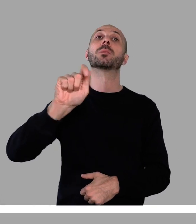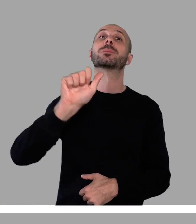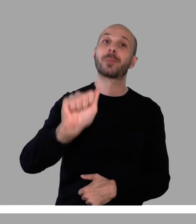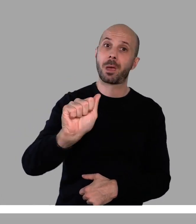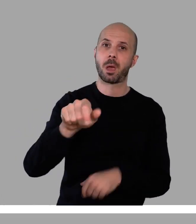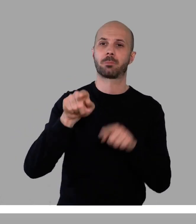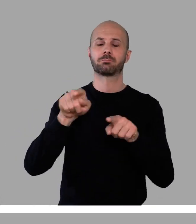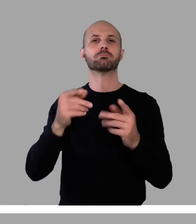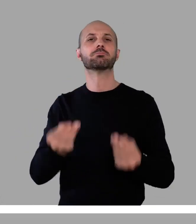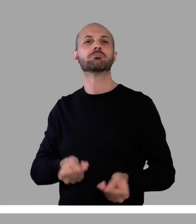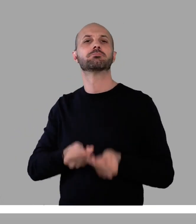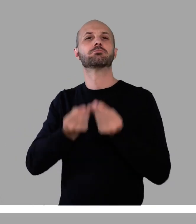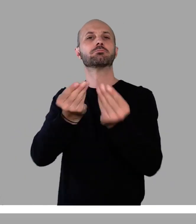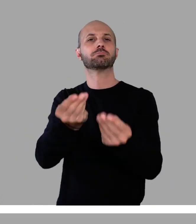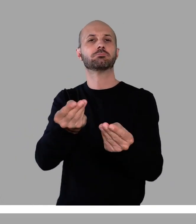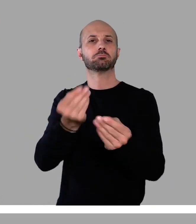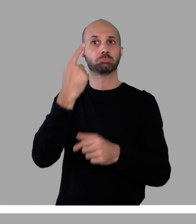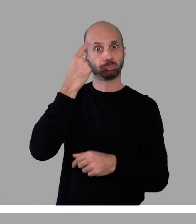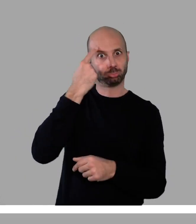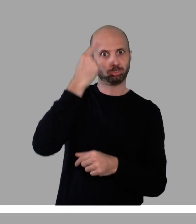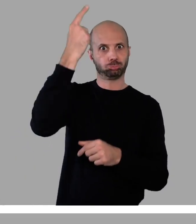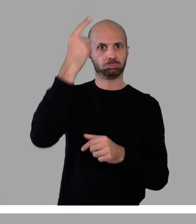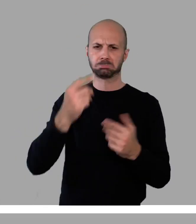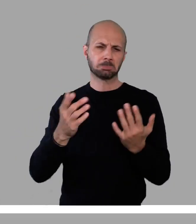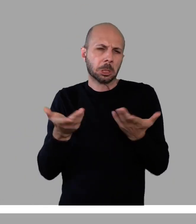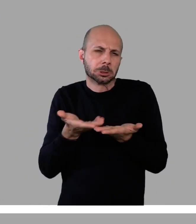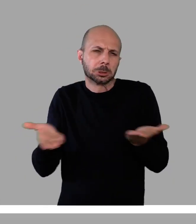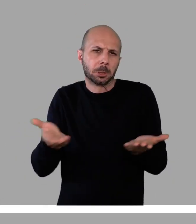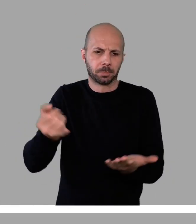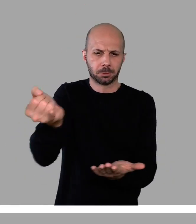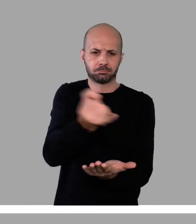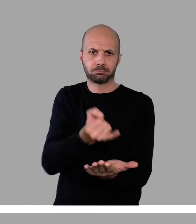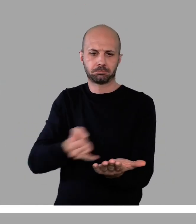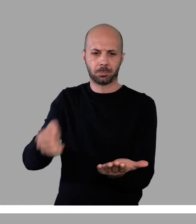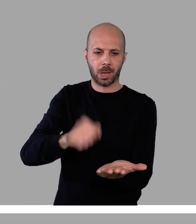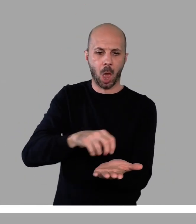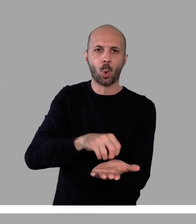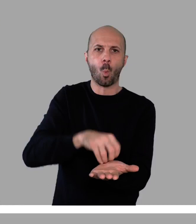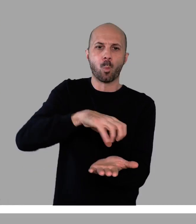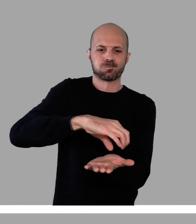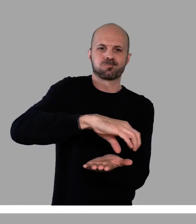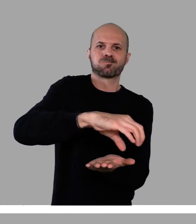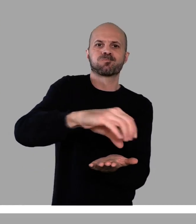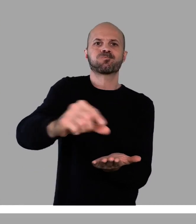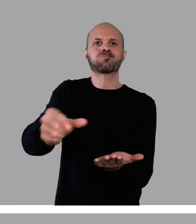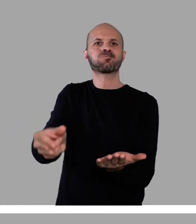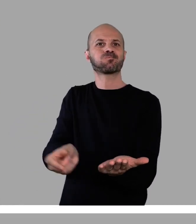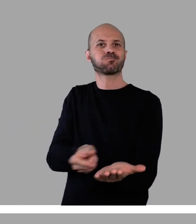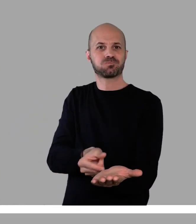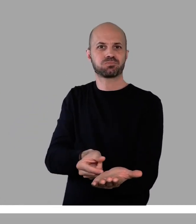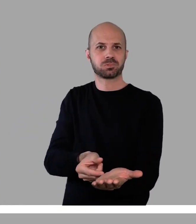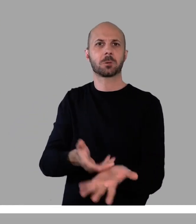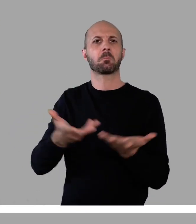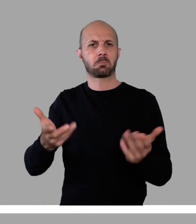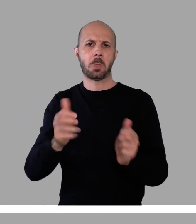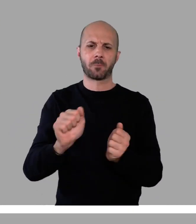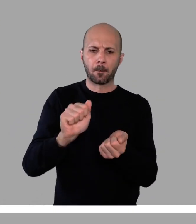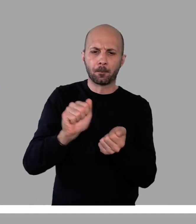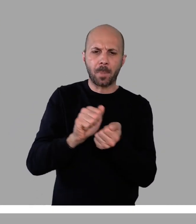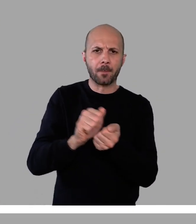It consists in the realization of a simple relief drawing on a specific sheet of paper